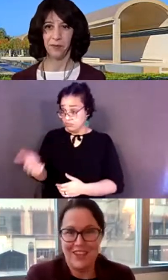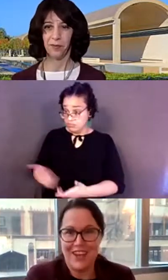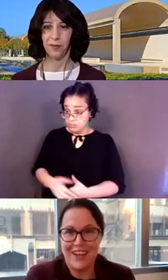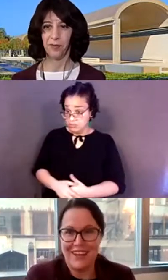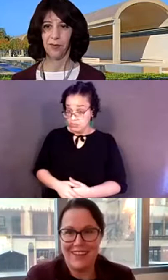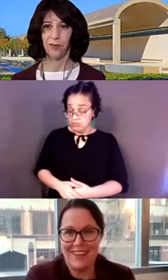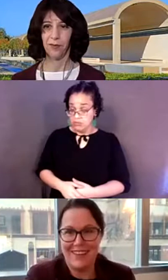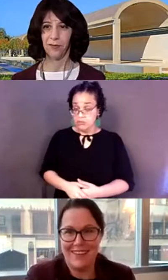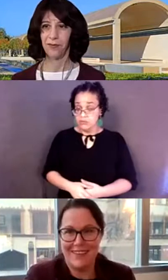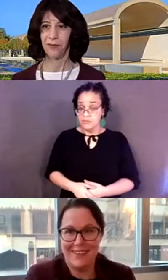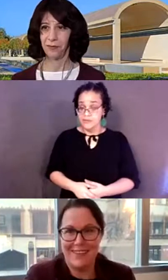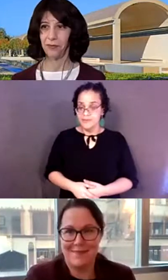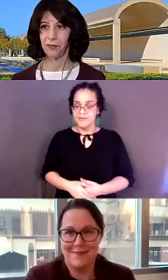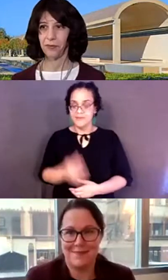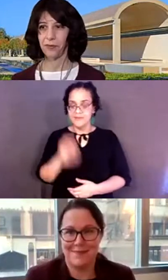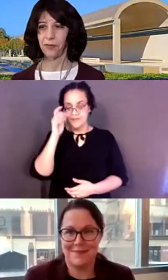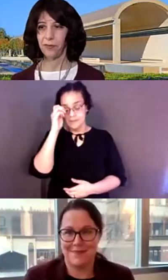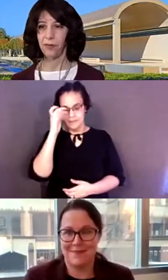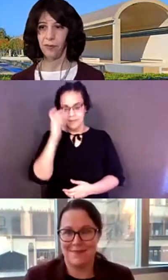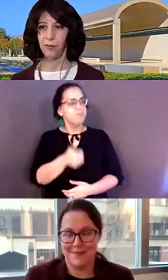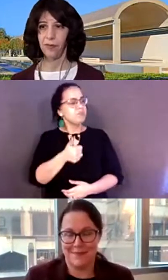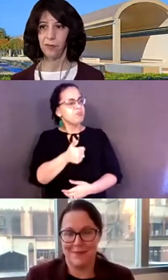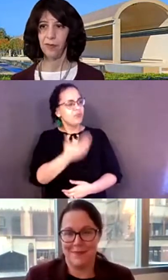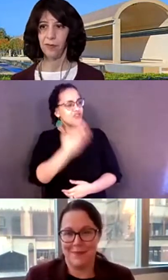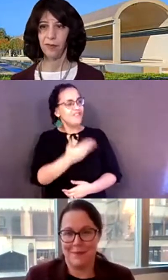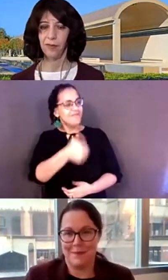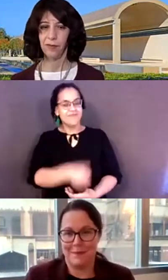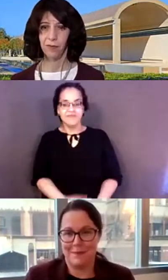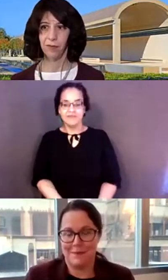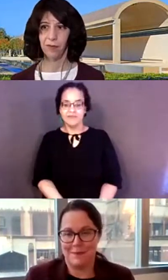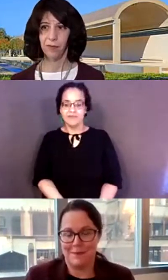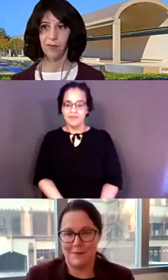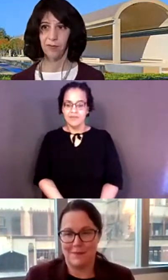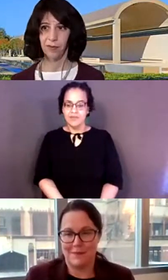You got it, Anna.